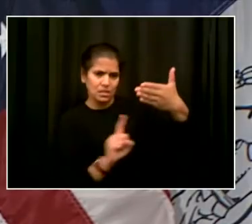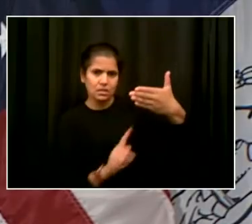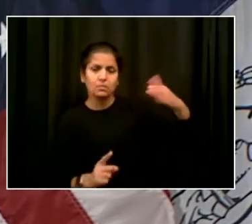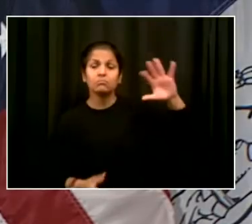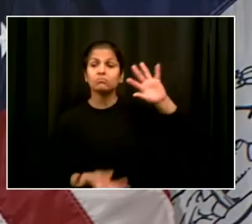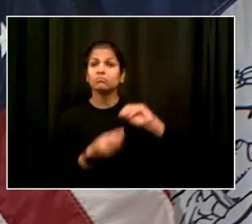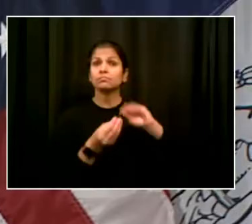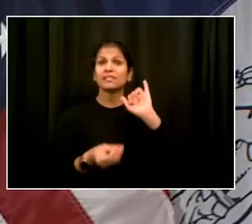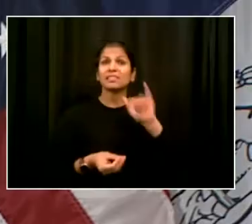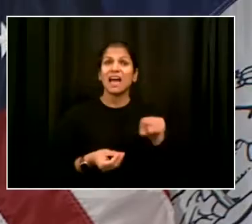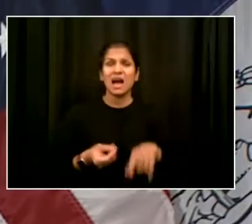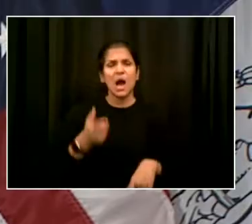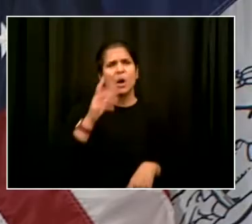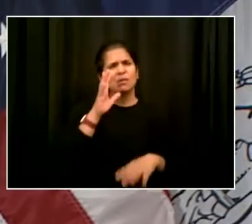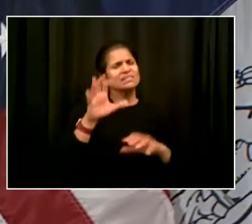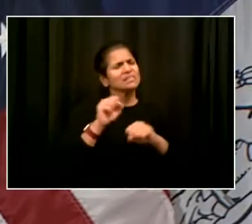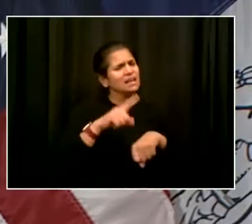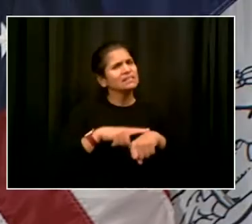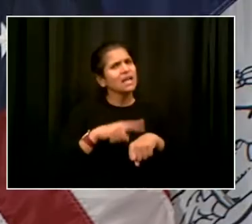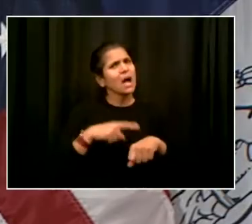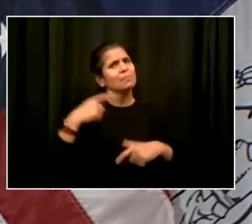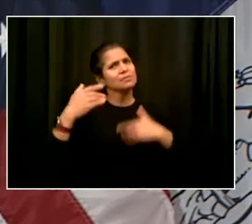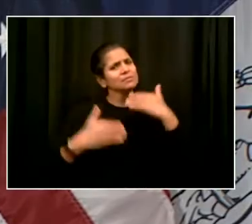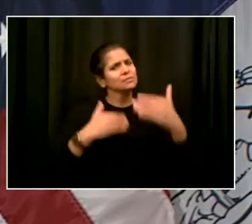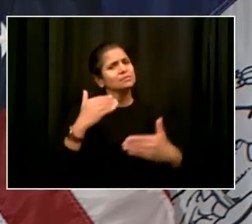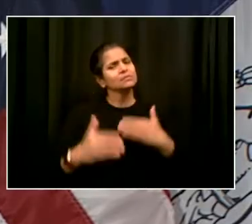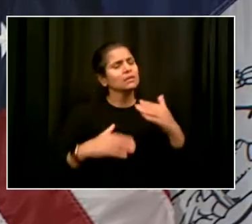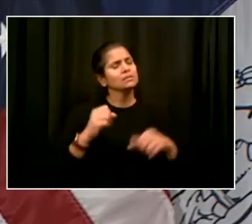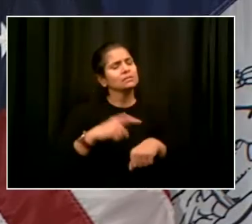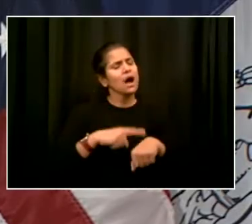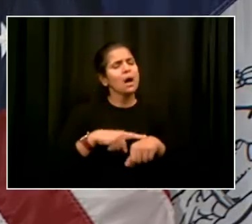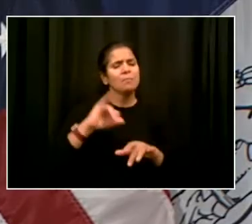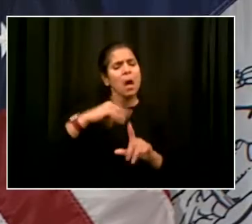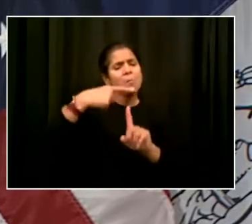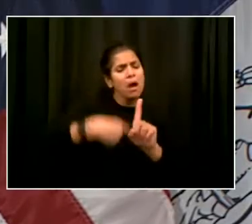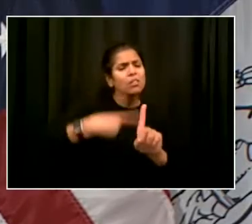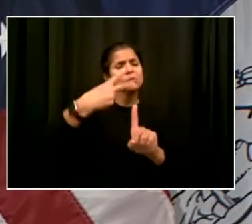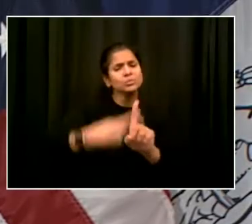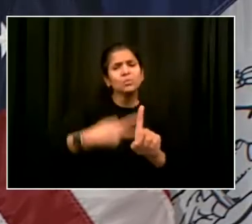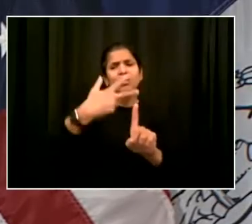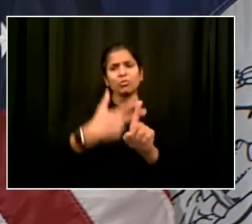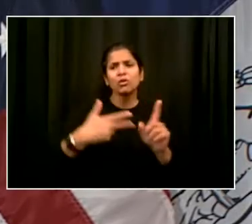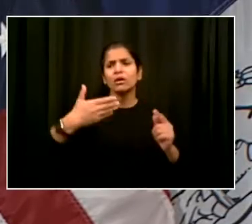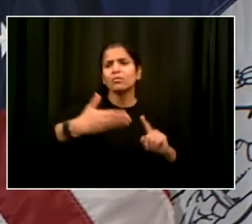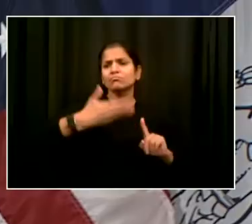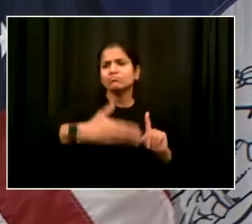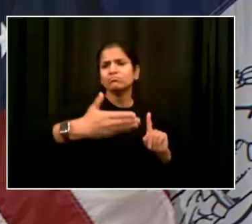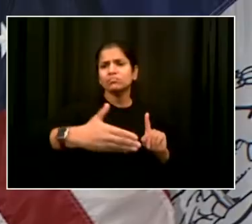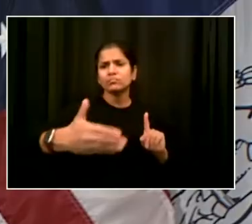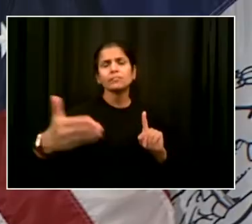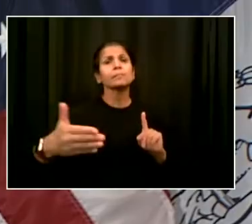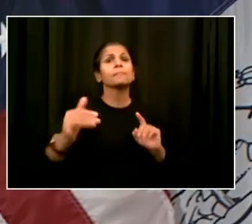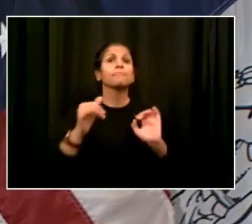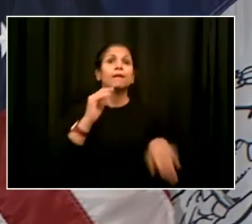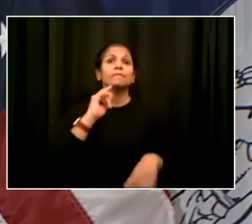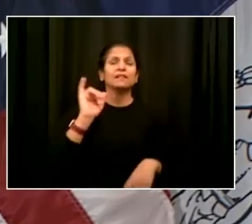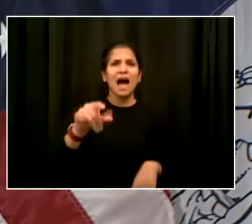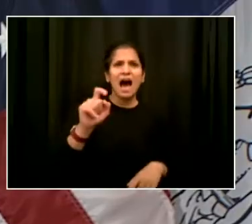A PLAN FOR DISTRIBUTION. I FEEL VERY GOOD ABOUT IT BUT IT